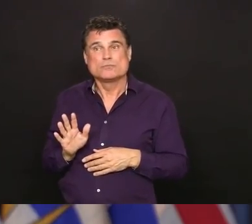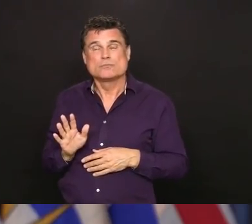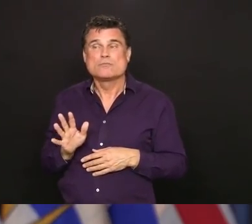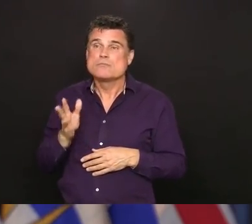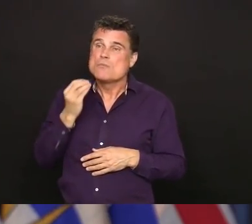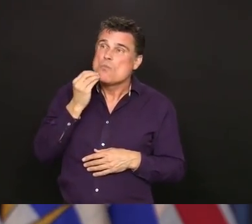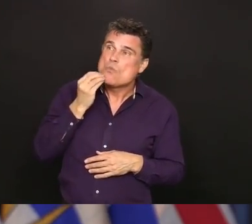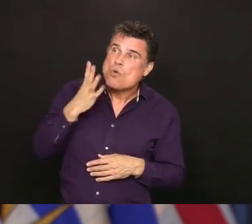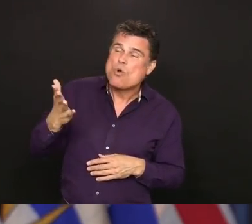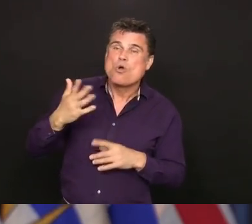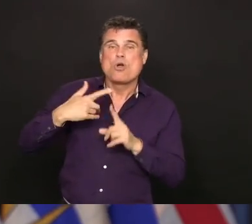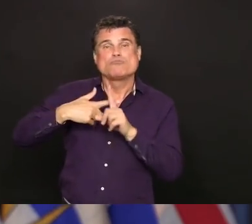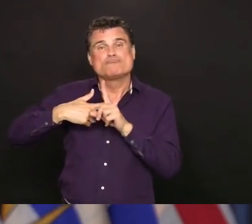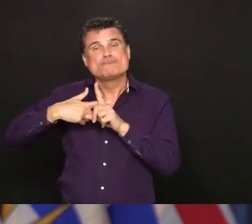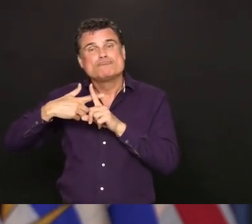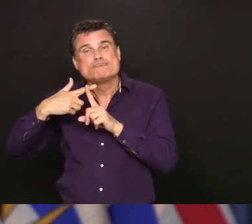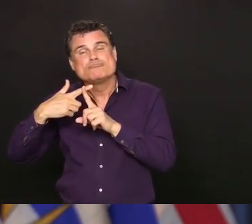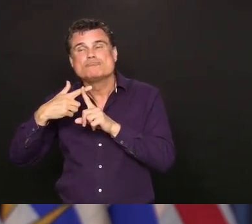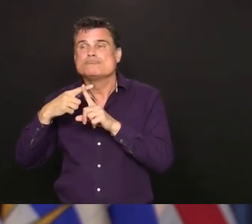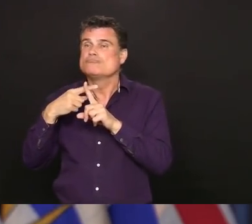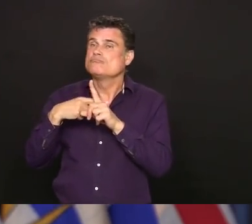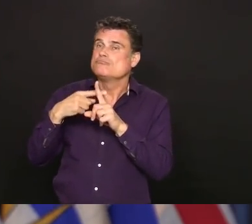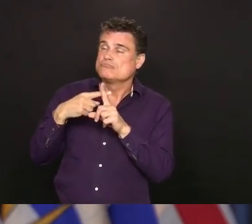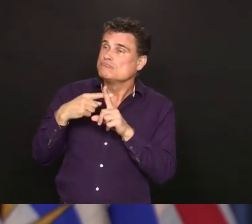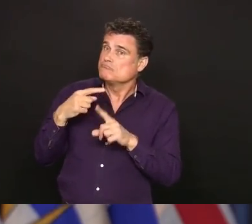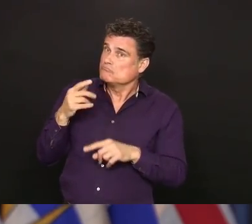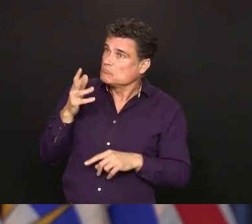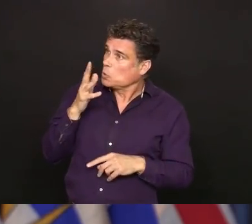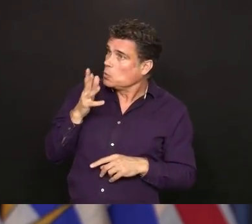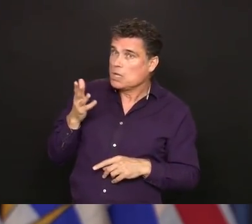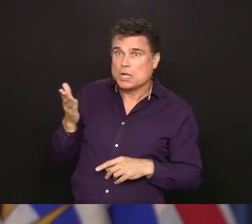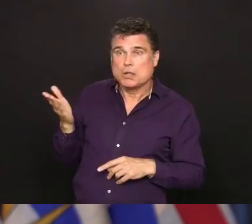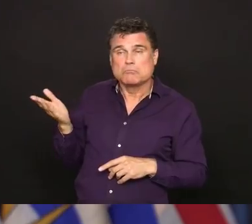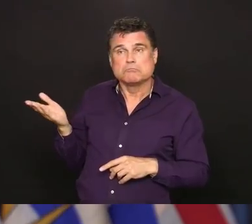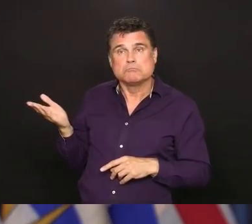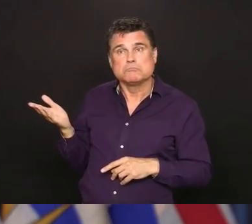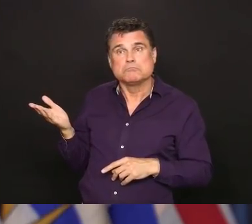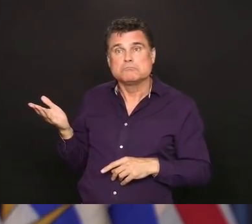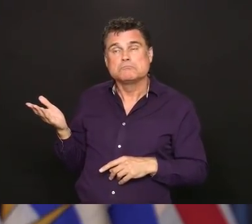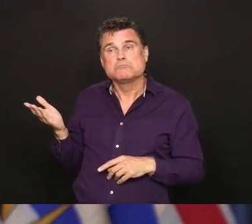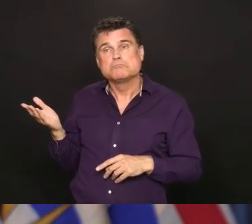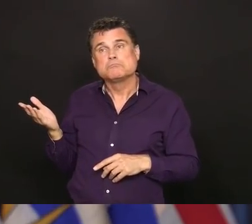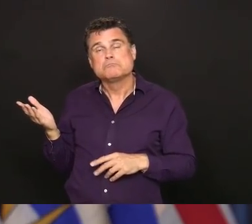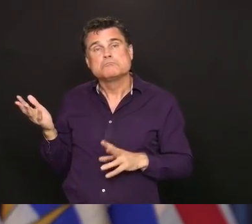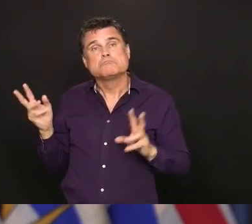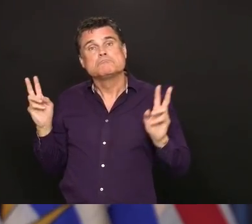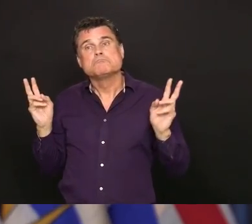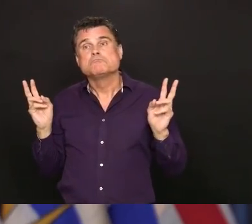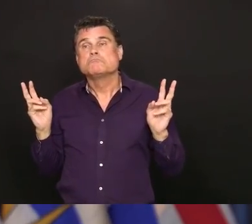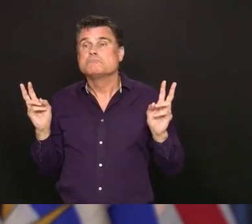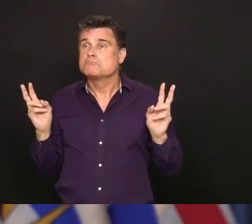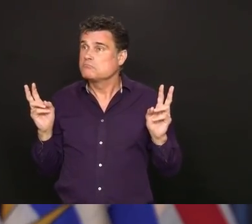and beaches? I'm not sure entirely what you mean. Do you mean forbidding people